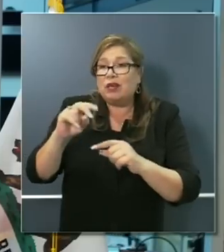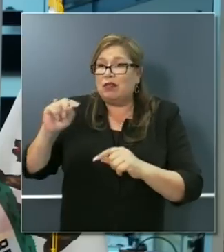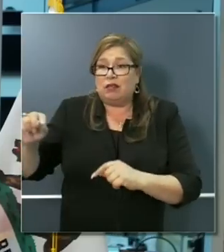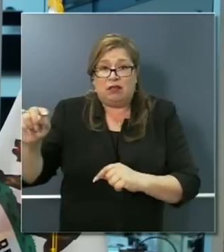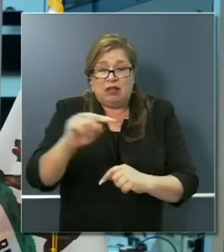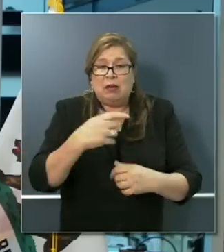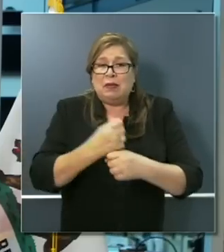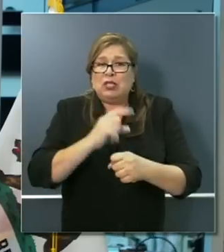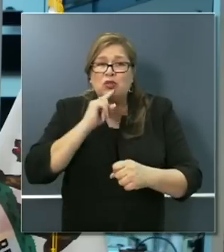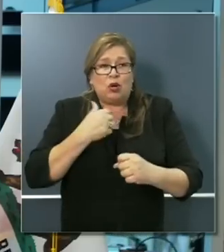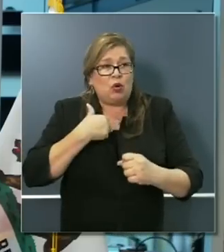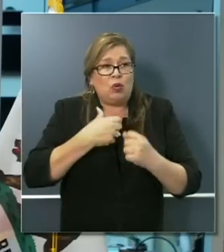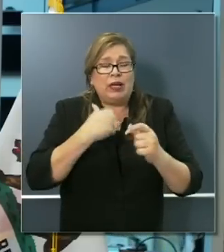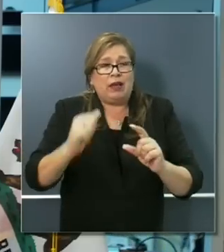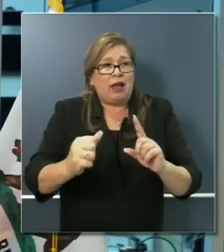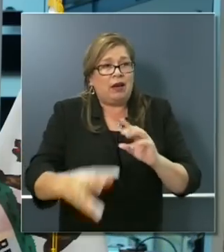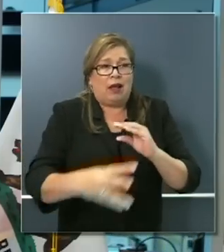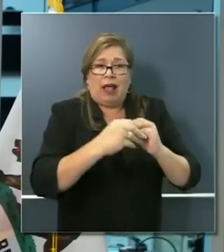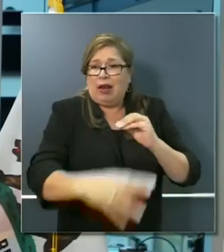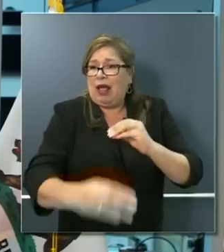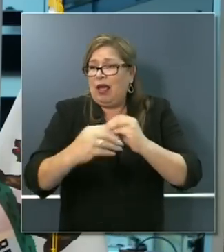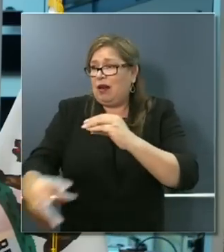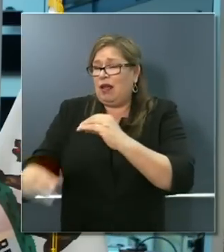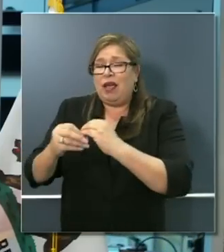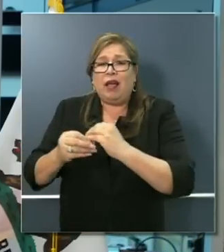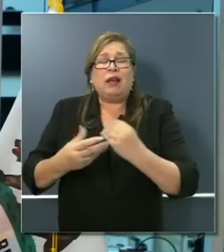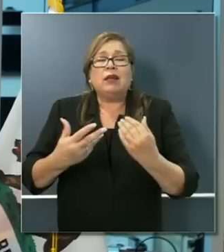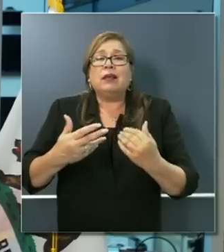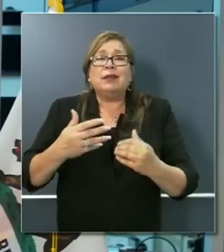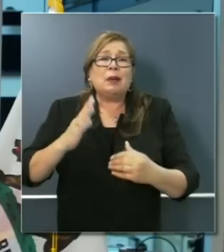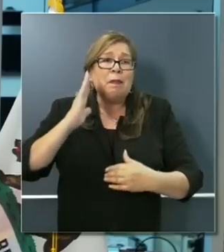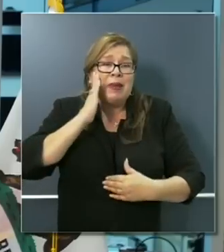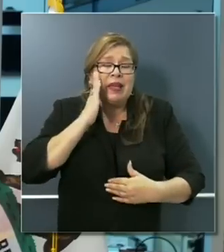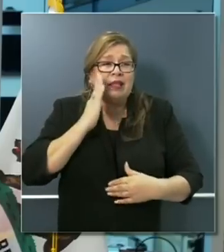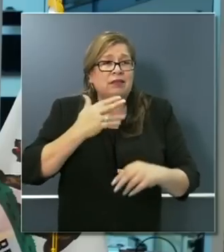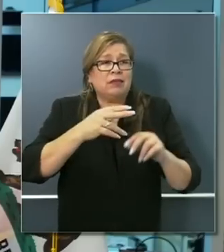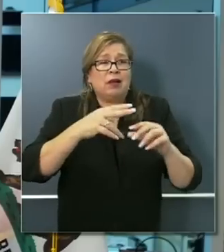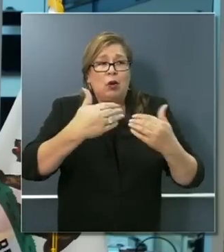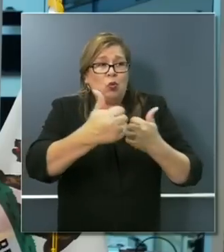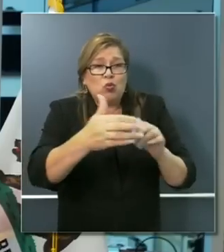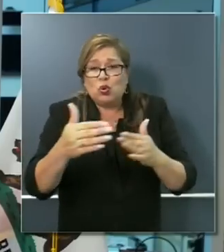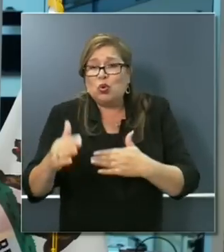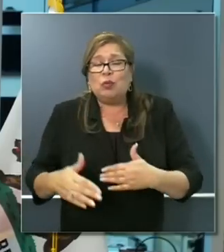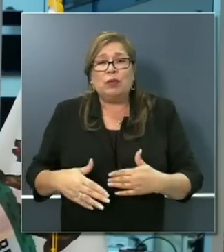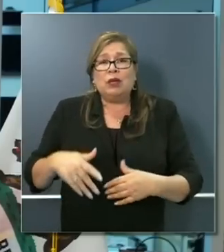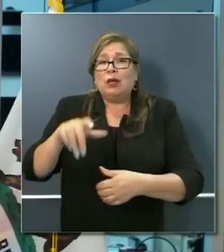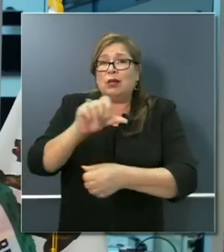BUILDS OVER TIME, AS WELL AND WE ARE WORKING HARD WITH OUR LOCAL HOSPITAL PARTNERS, LOCAL COUNTIES, LOCAL LABOR UNIONS TO